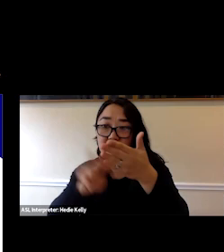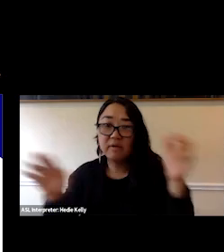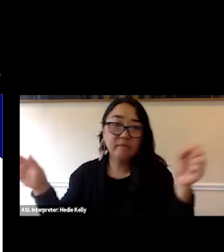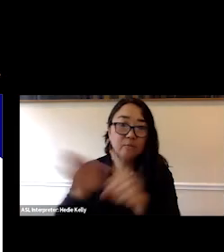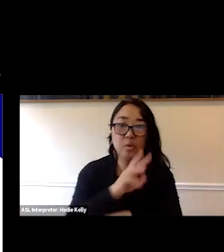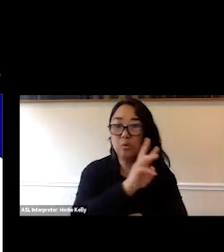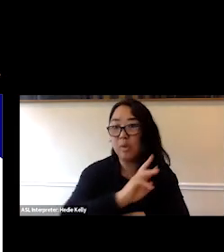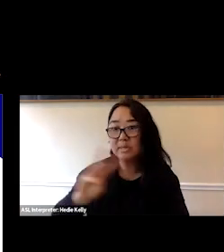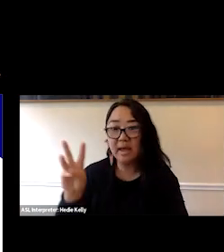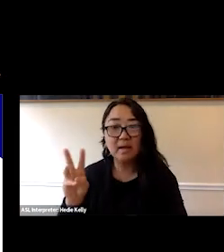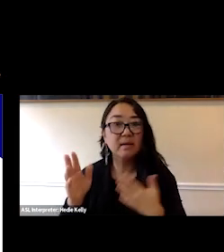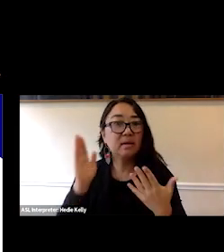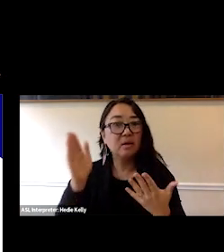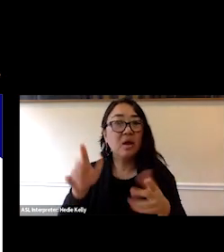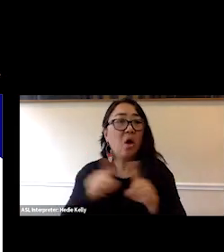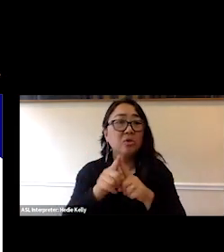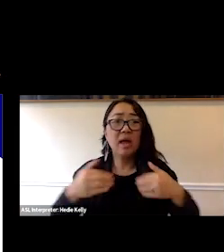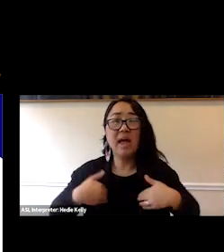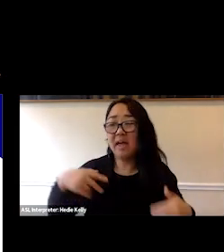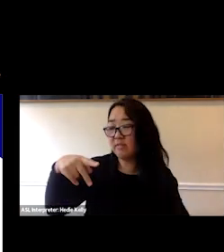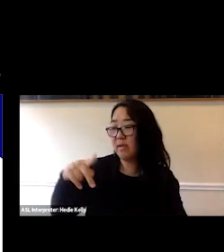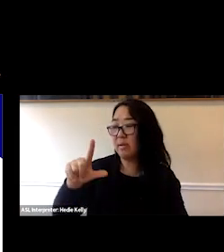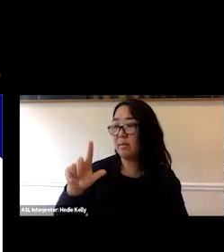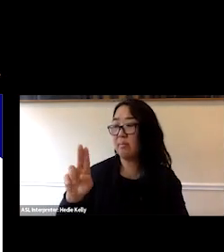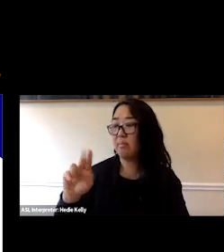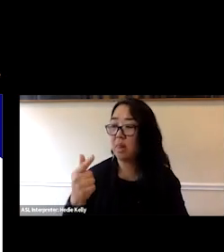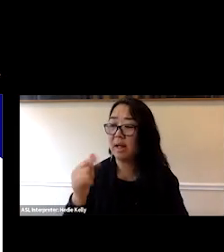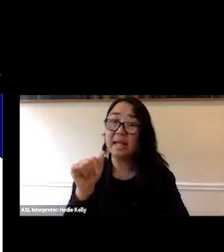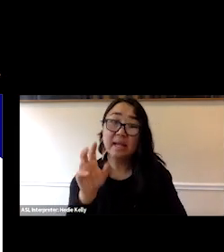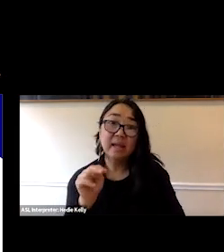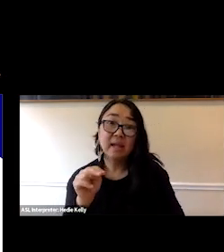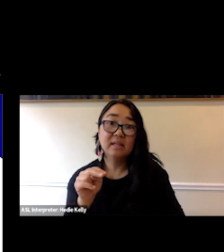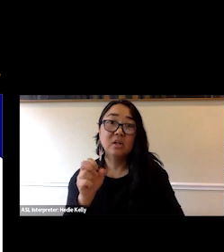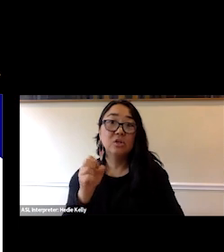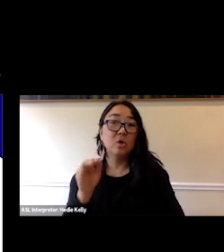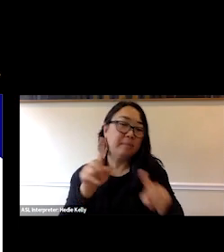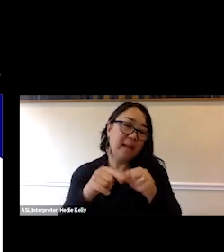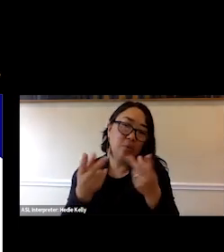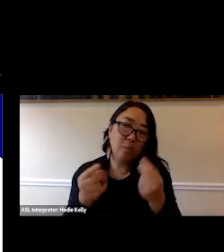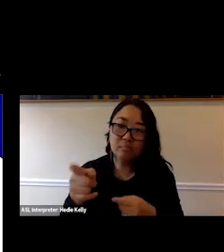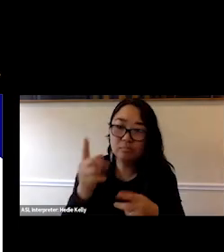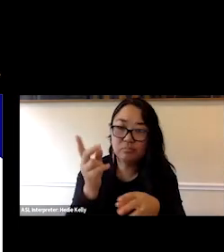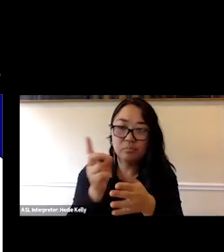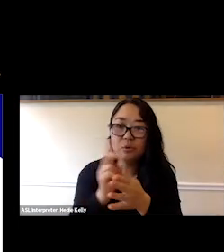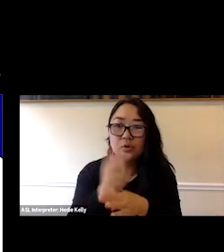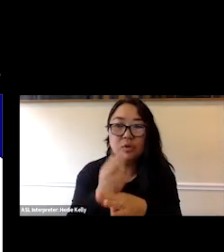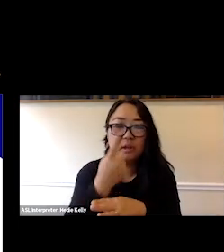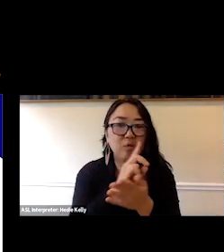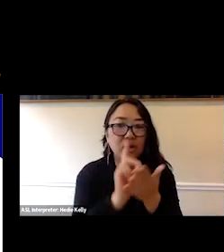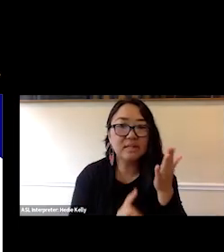There are also plugins, depending on what tools you're using for creating your designs, such as Sketch or Photoshop.